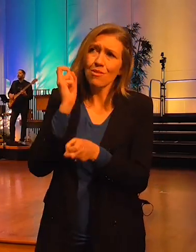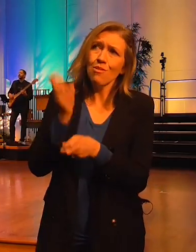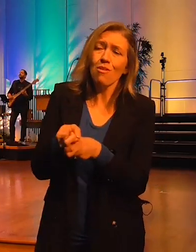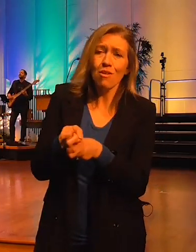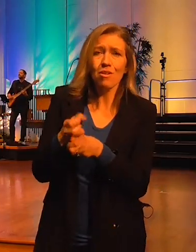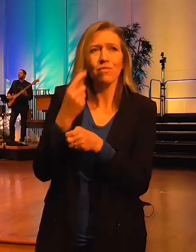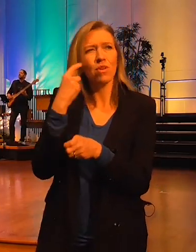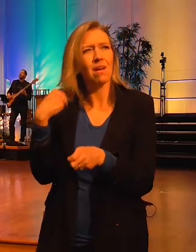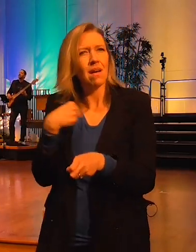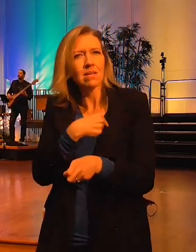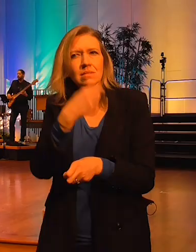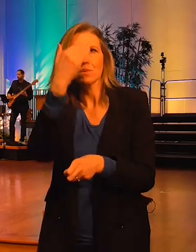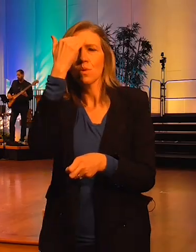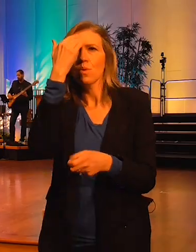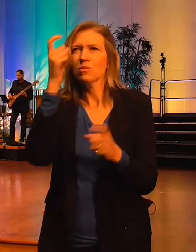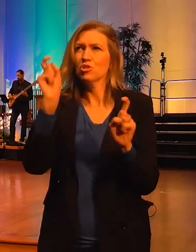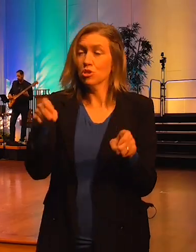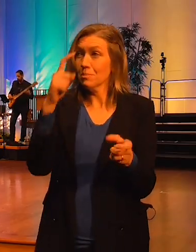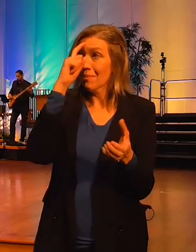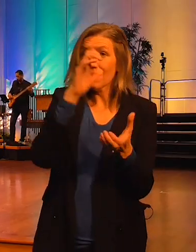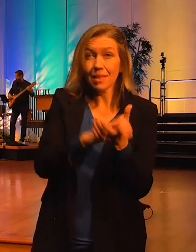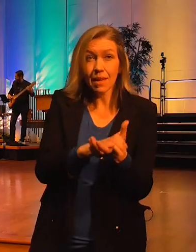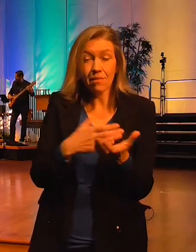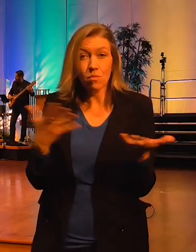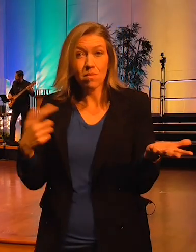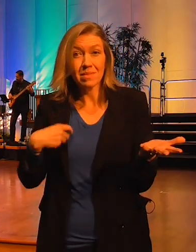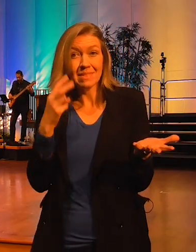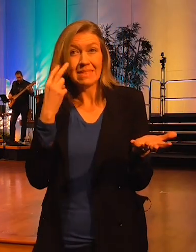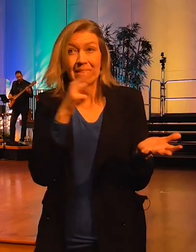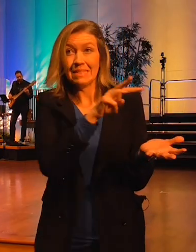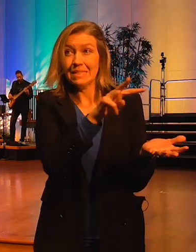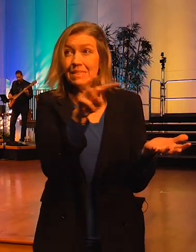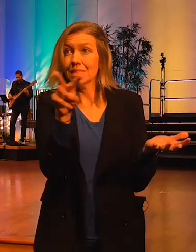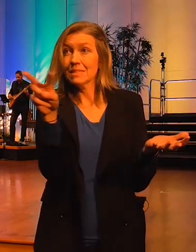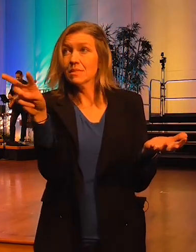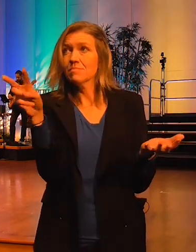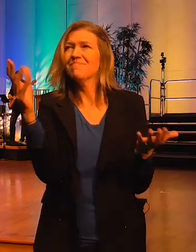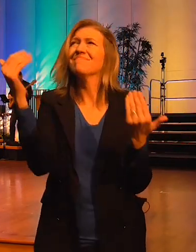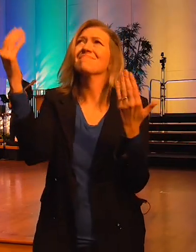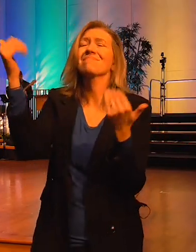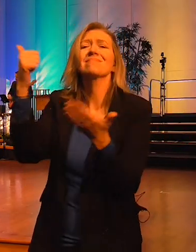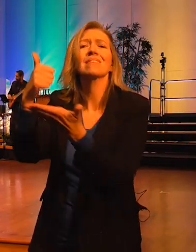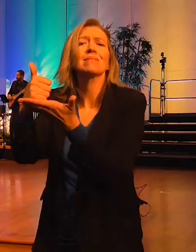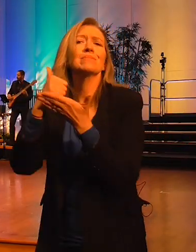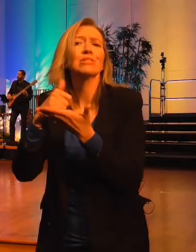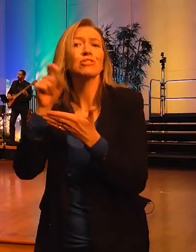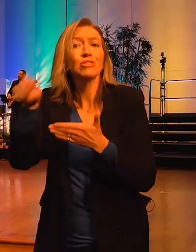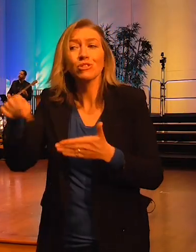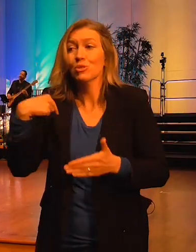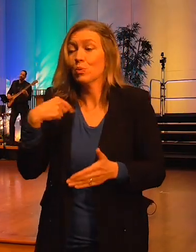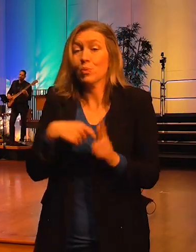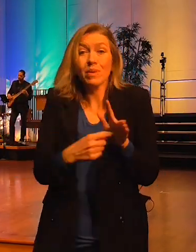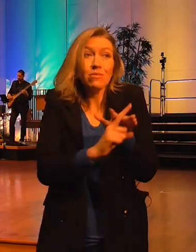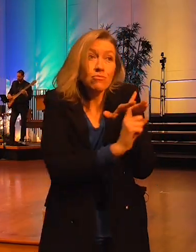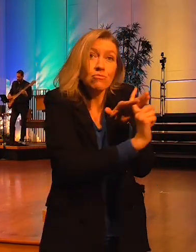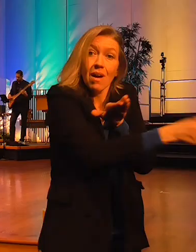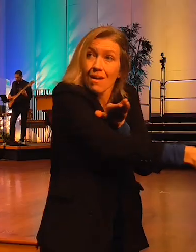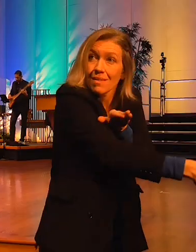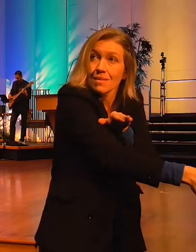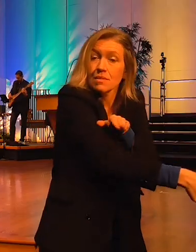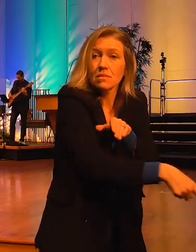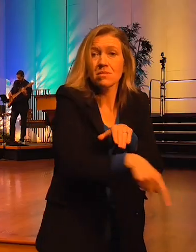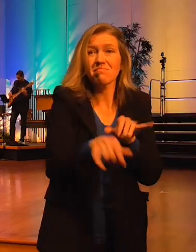should believe the things we see tell us should we run away should we try and stay